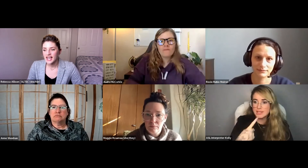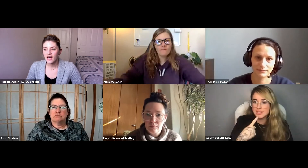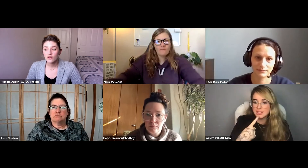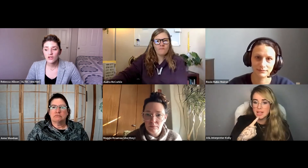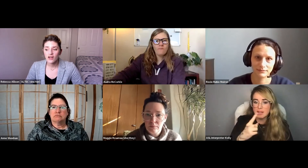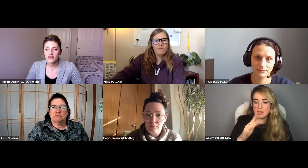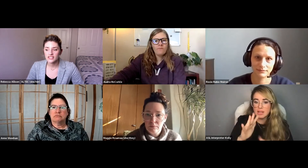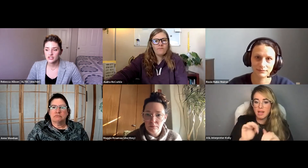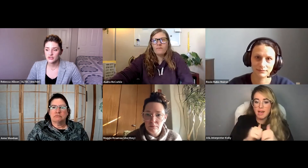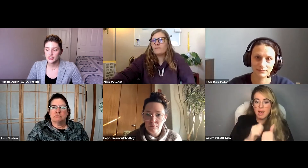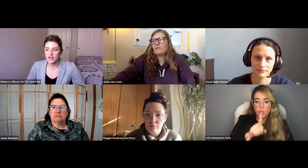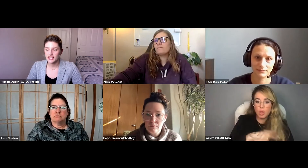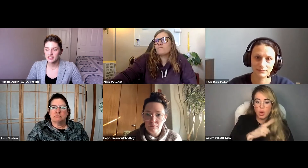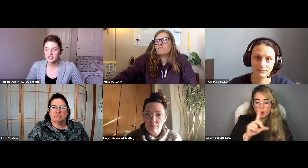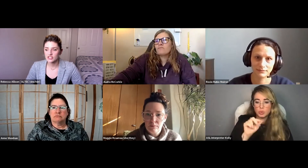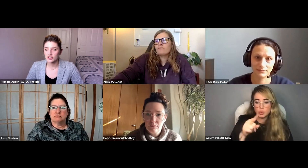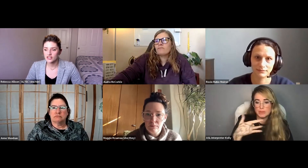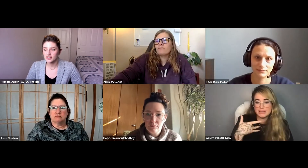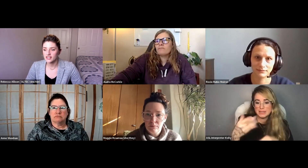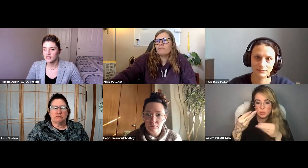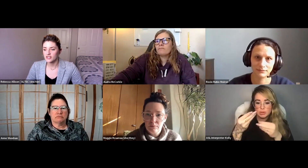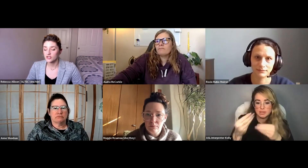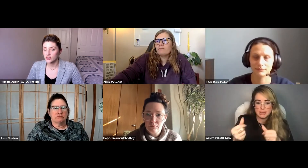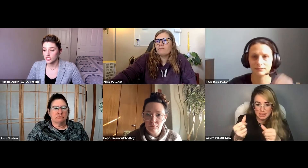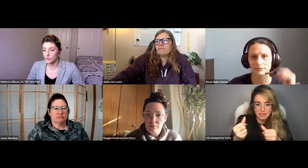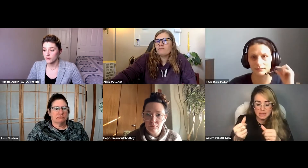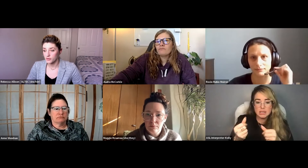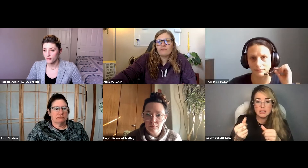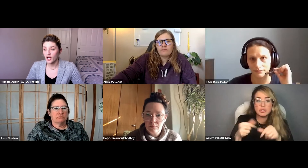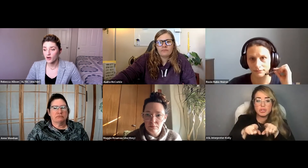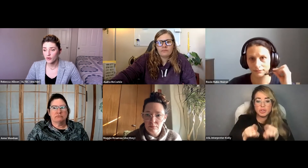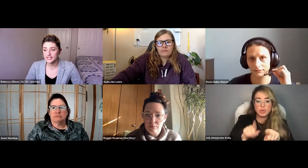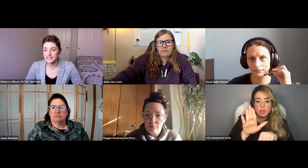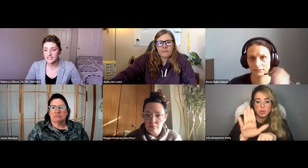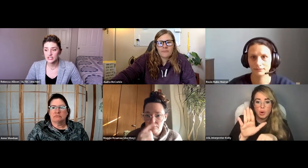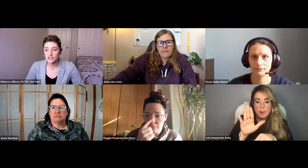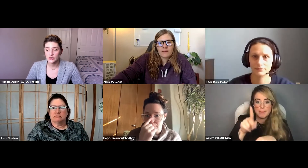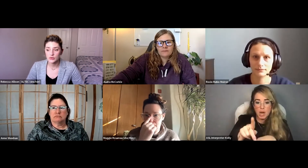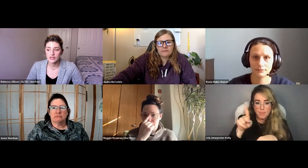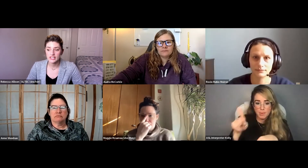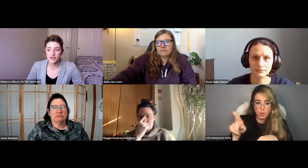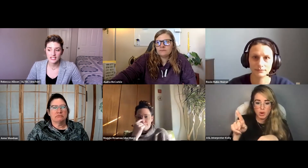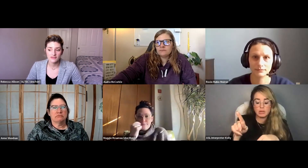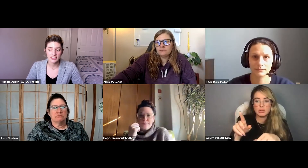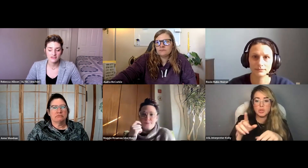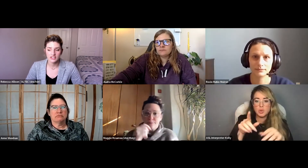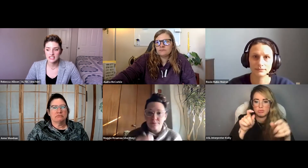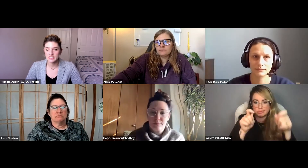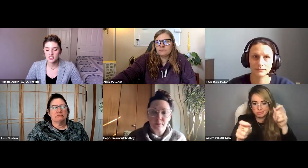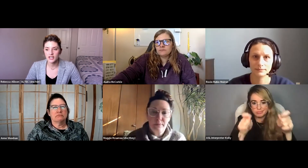"How long do you spend turning your Powerpoints into interactive activities in Nearpod,